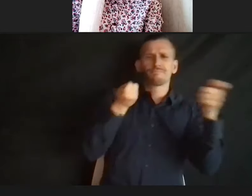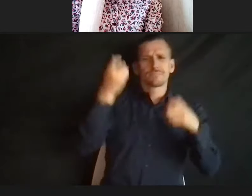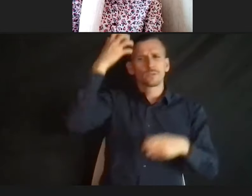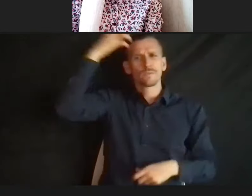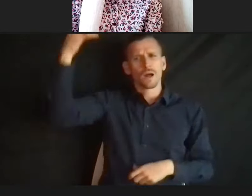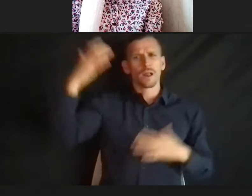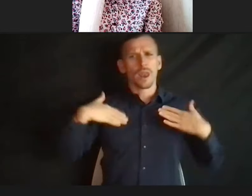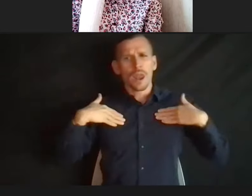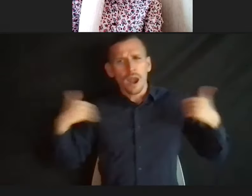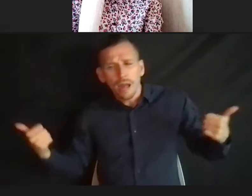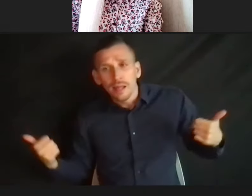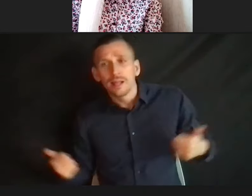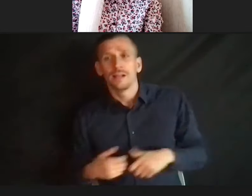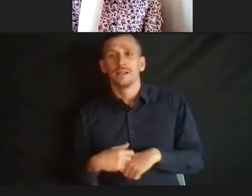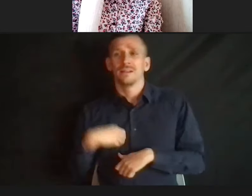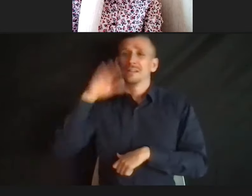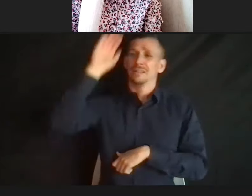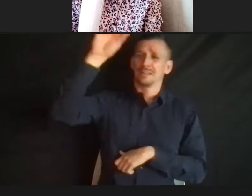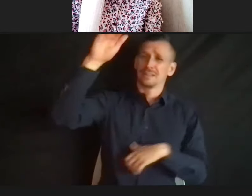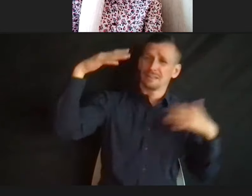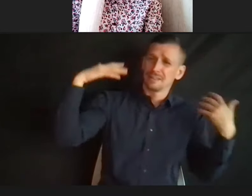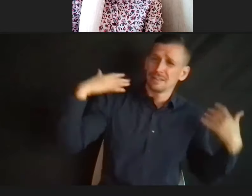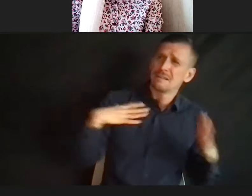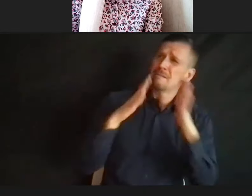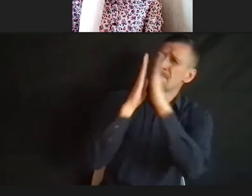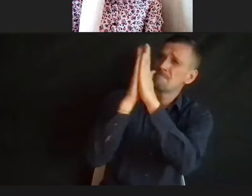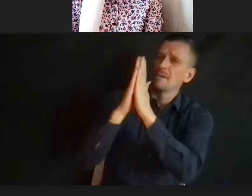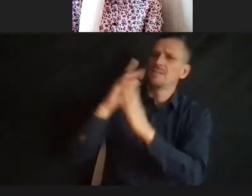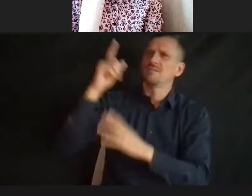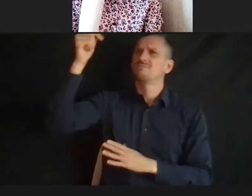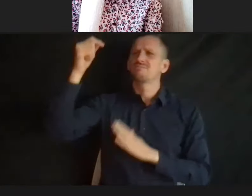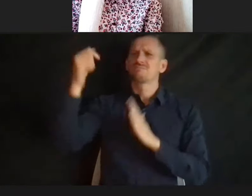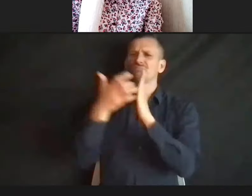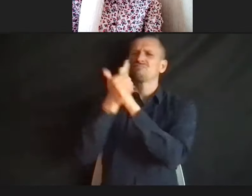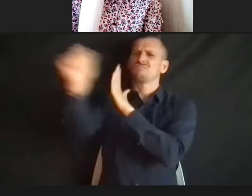Then there's also chronic out-migration. A lot of the skilled population who